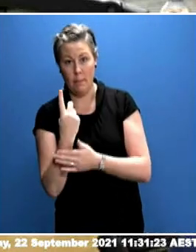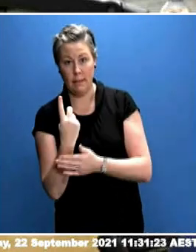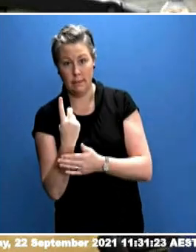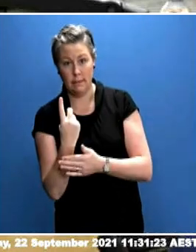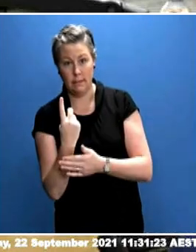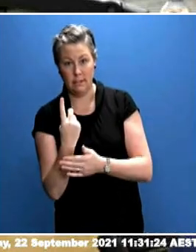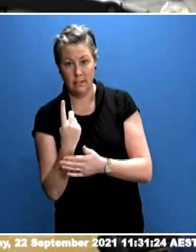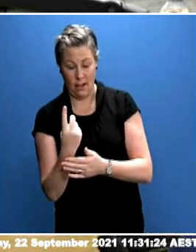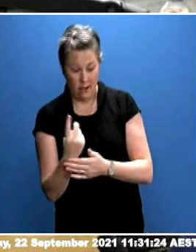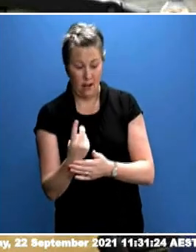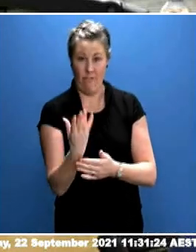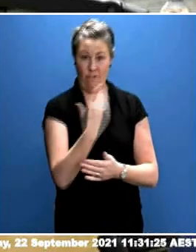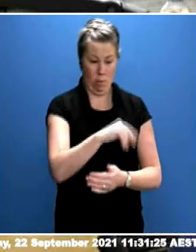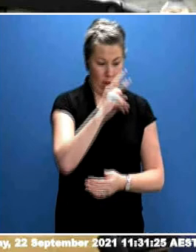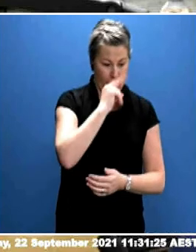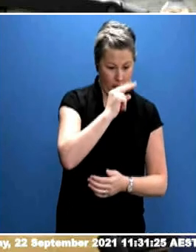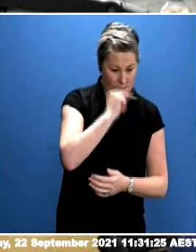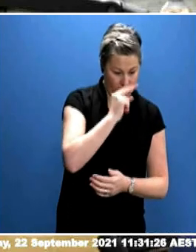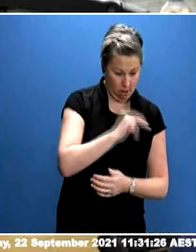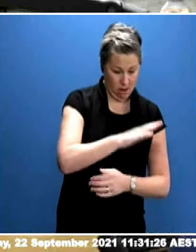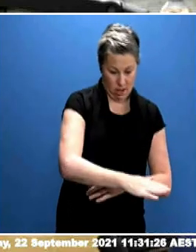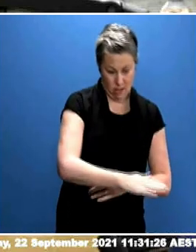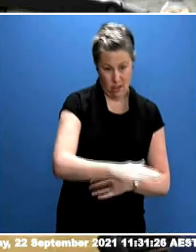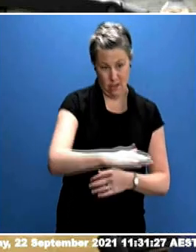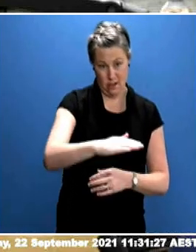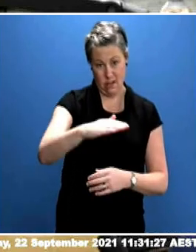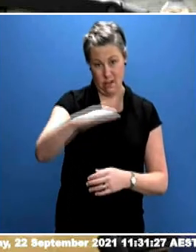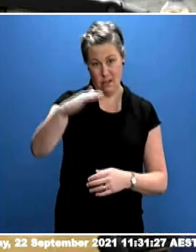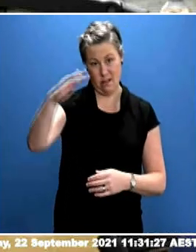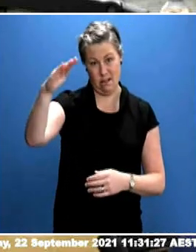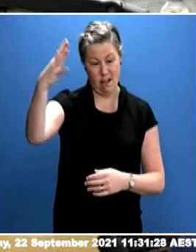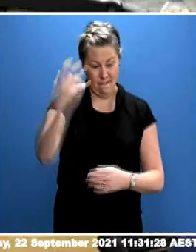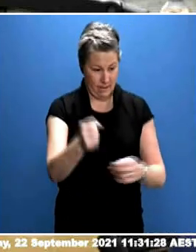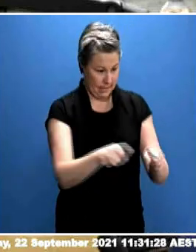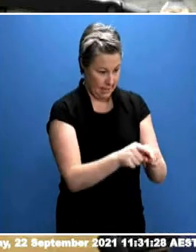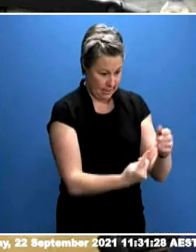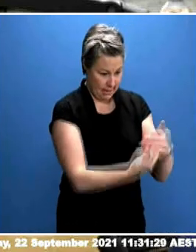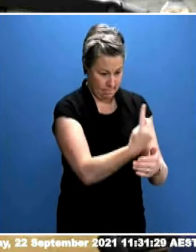a life experience for a young person in the out-of-home care system,